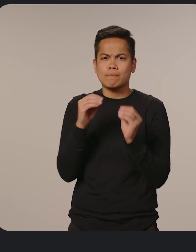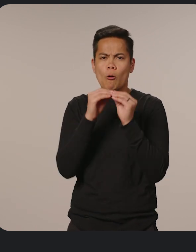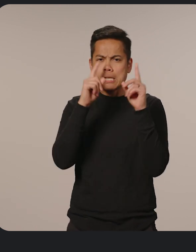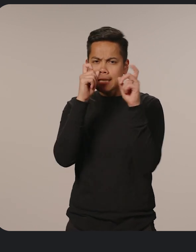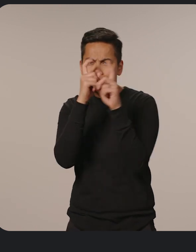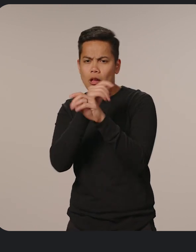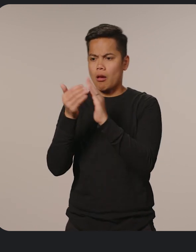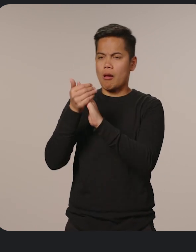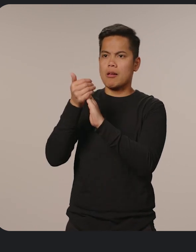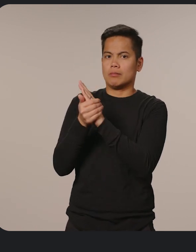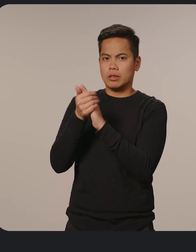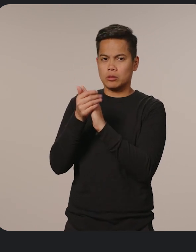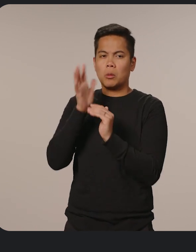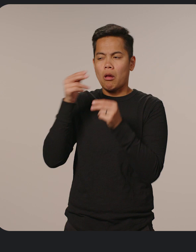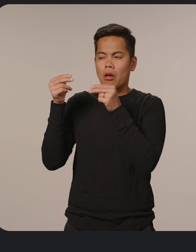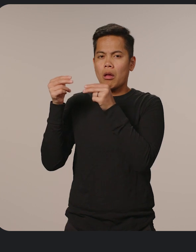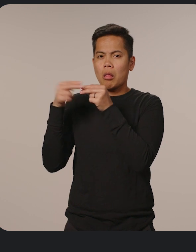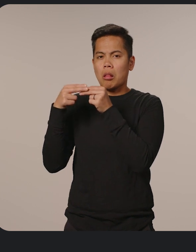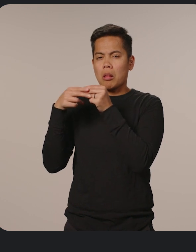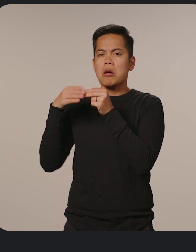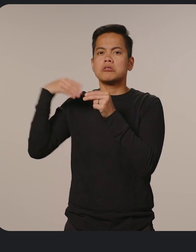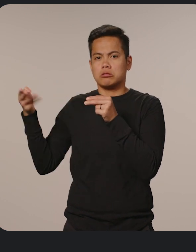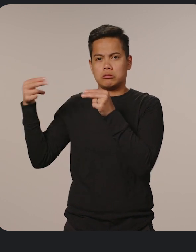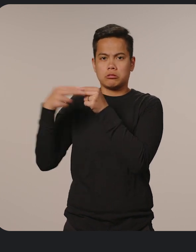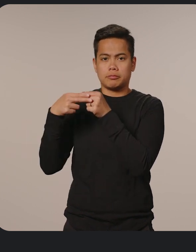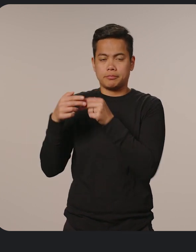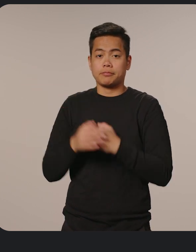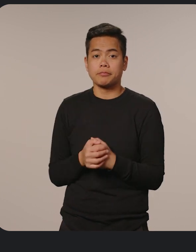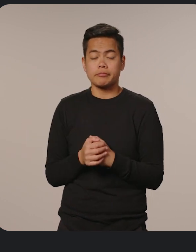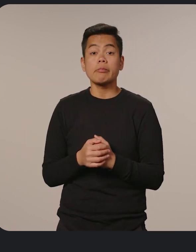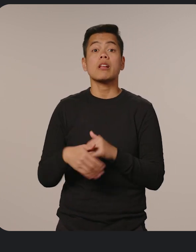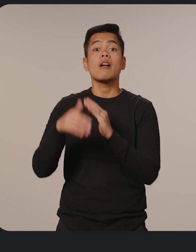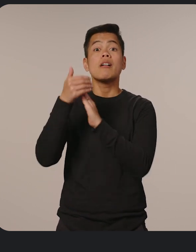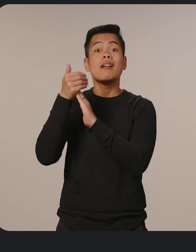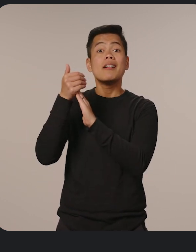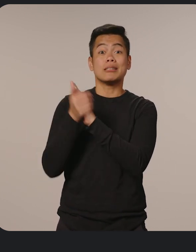With automations you can inspire your users and make it easy for them to turn